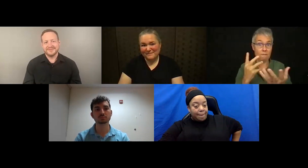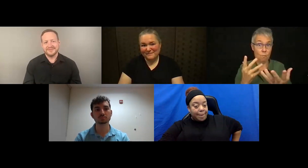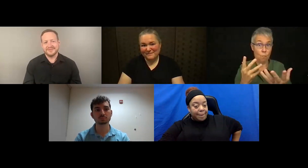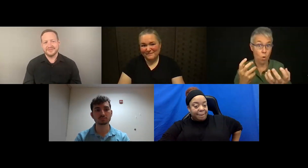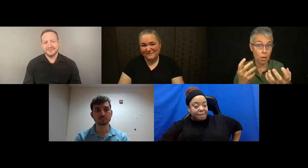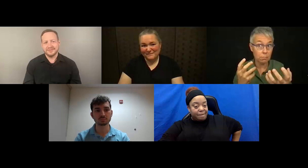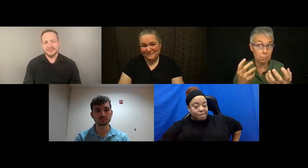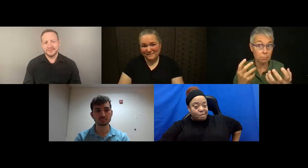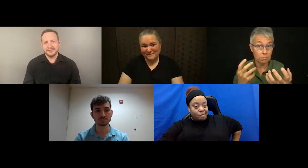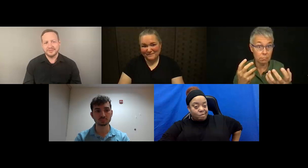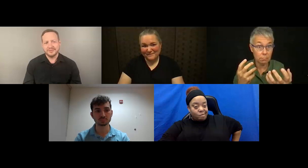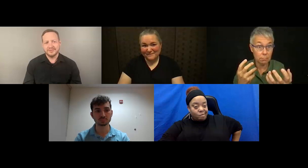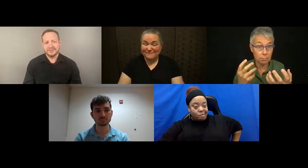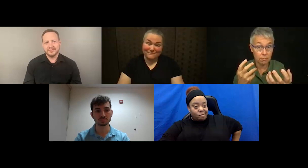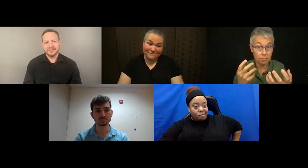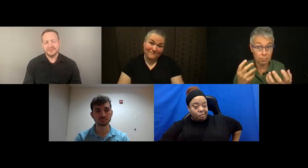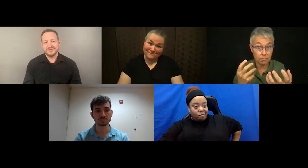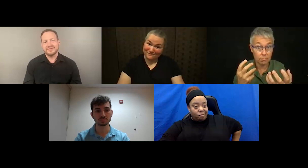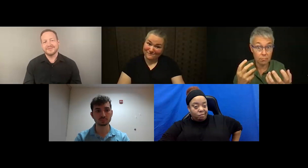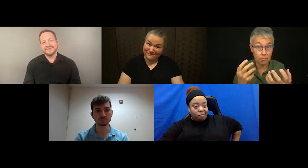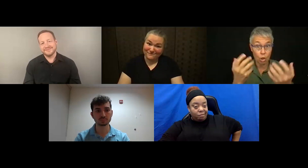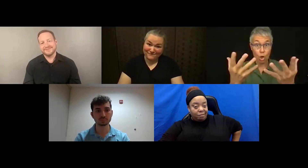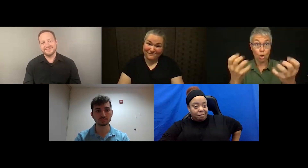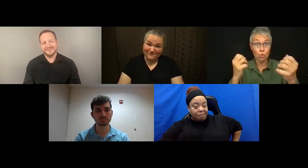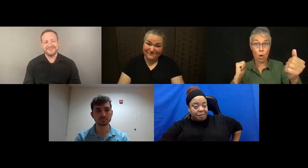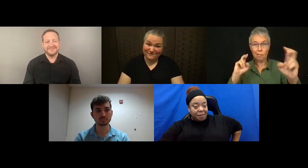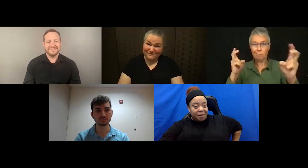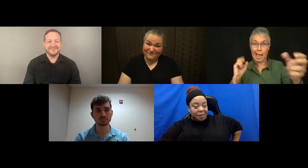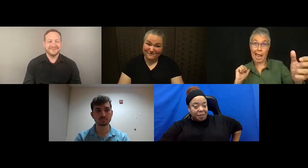this discussion is for the Deaf community and signers to decide: